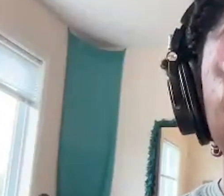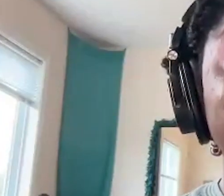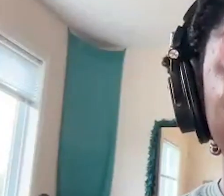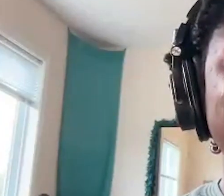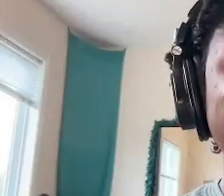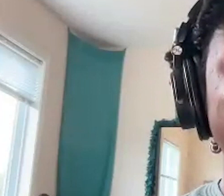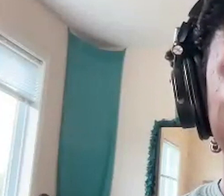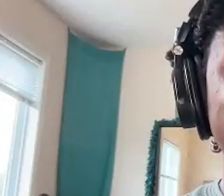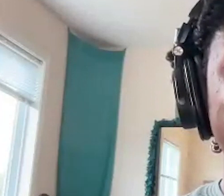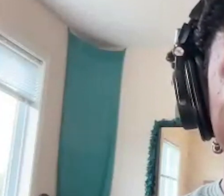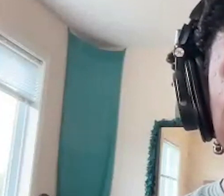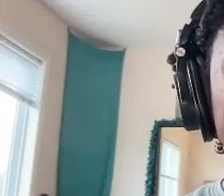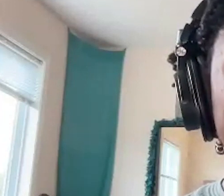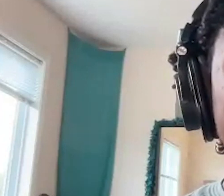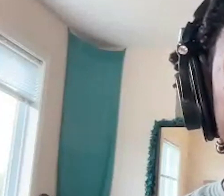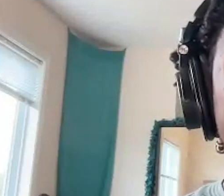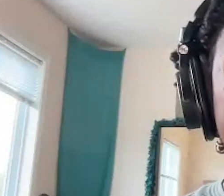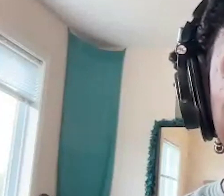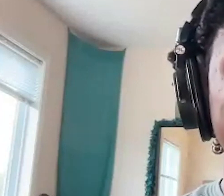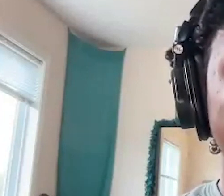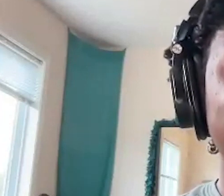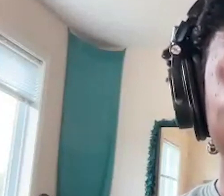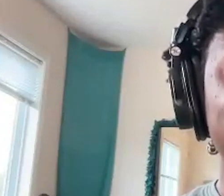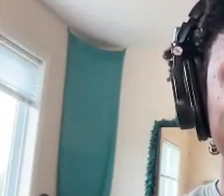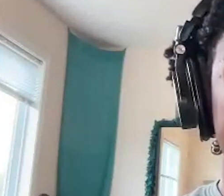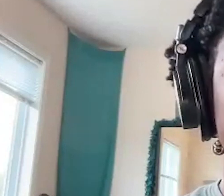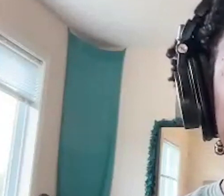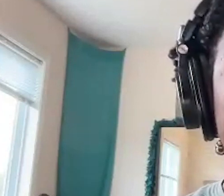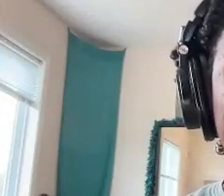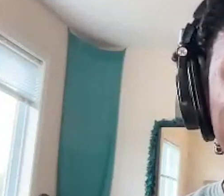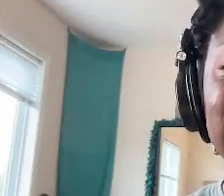express the fullness of our experience, which yes, sometimes